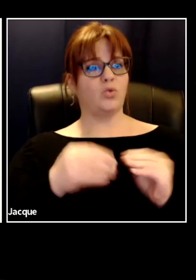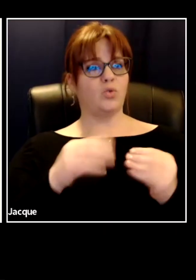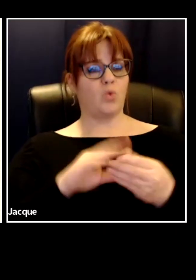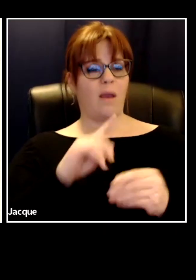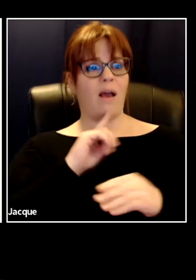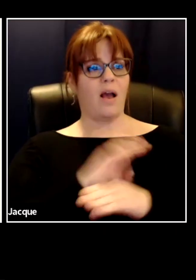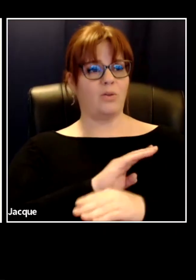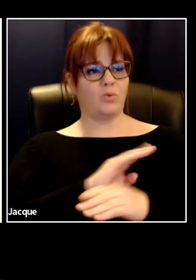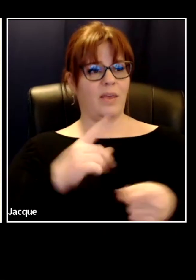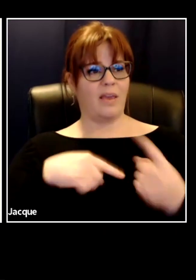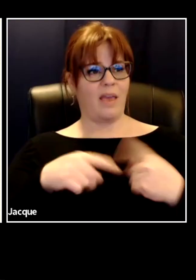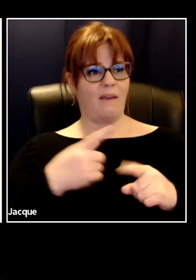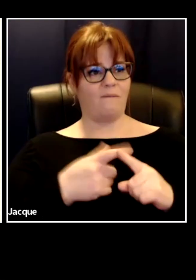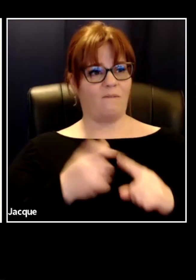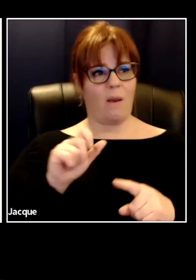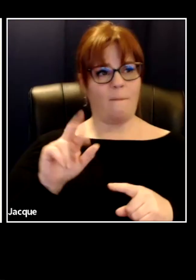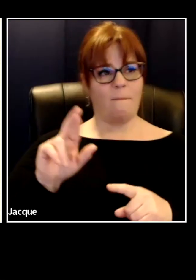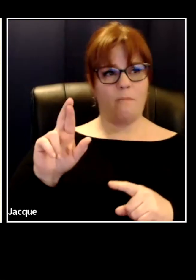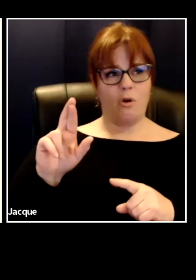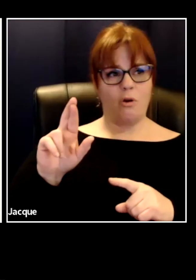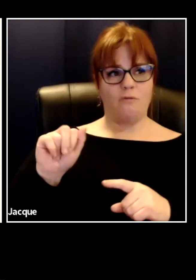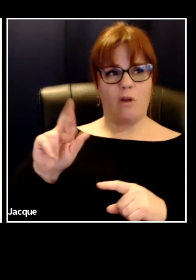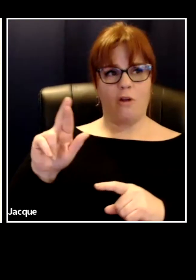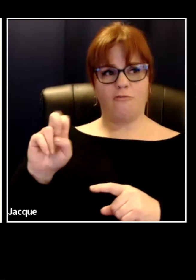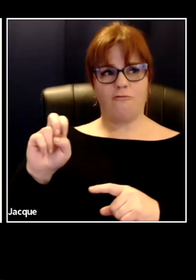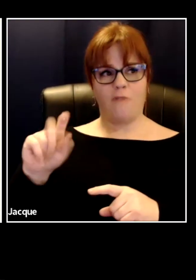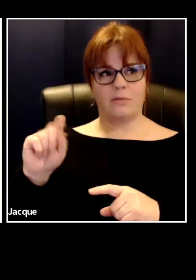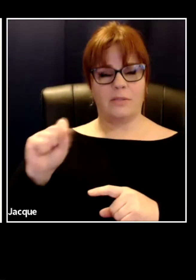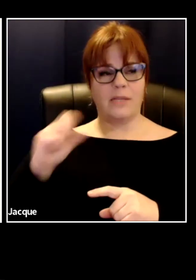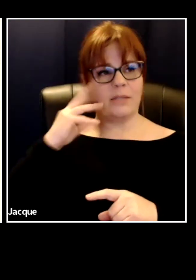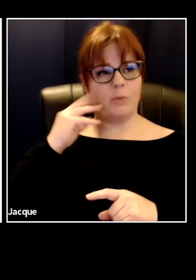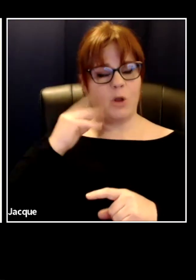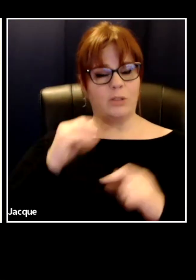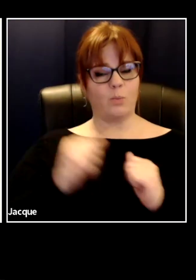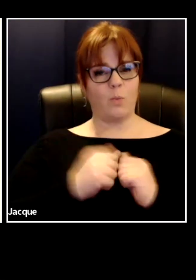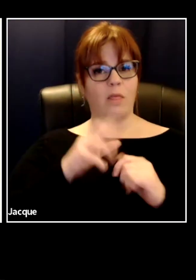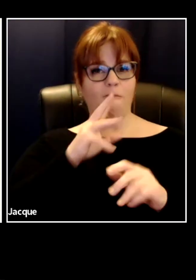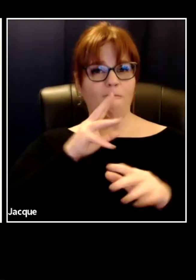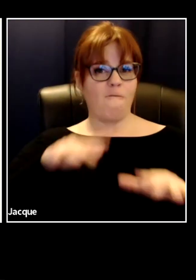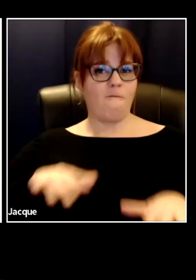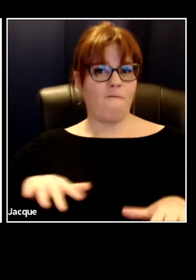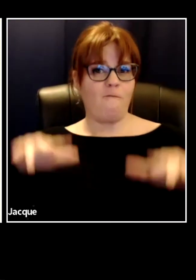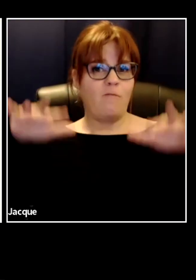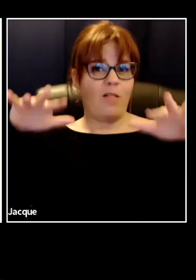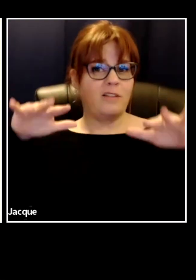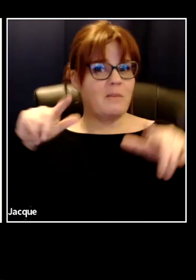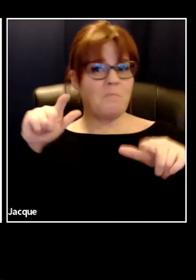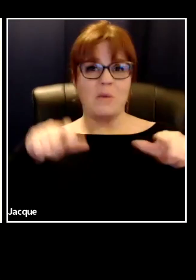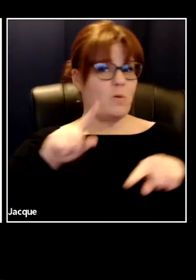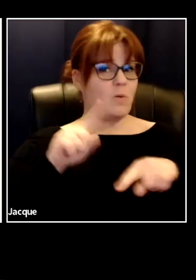Rarrett's experience recently with floods that folks were unable to leave um urgent